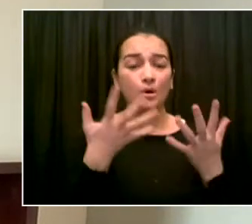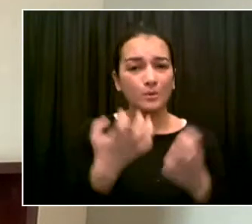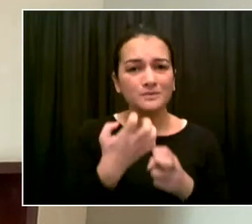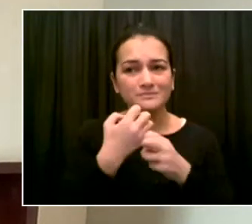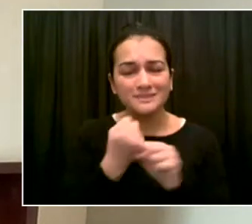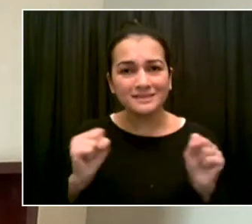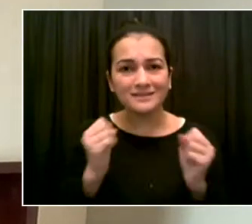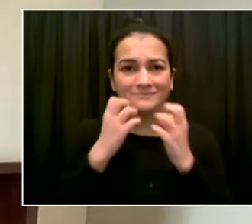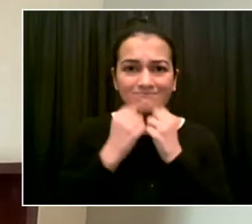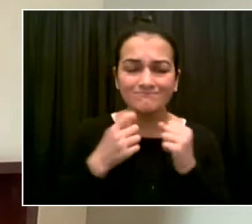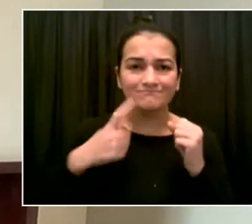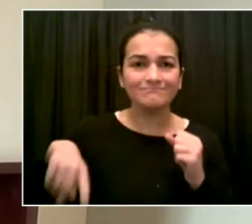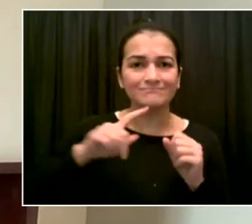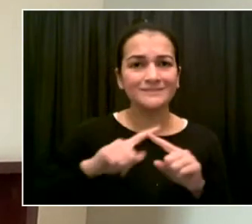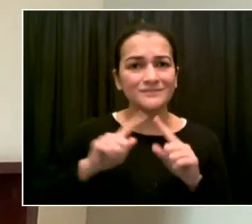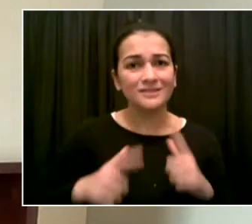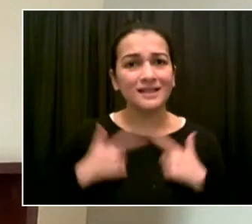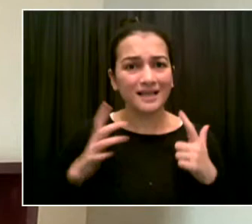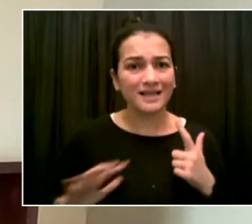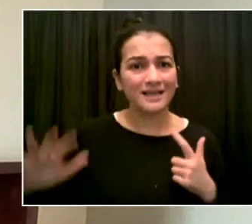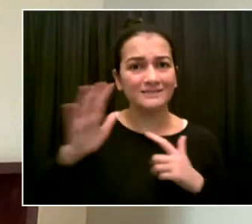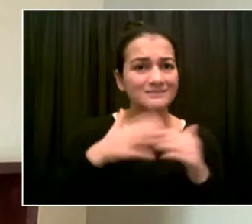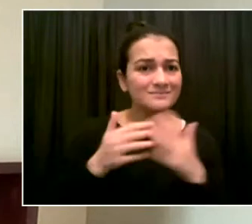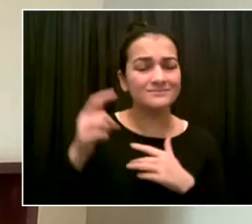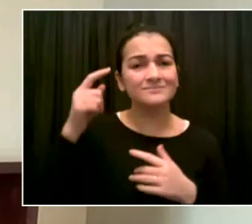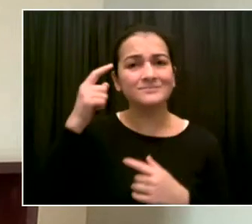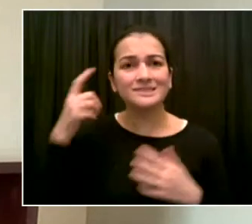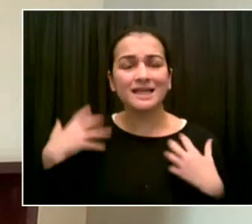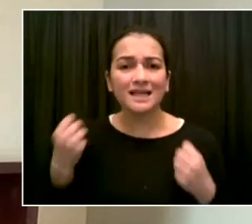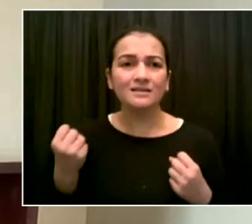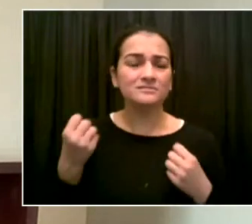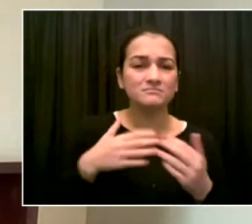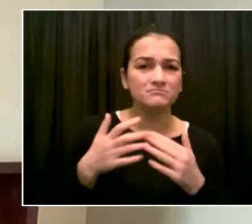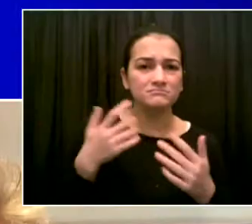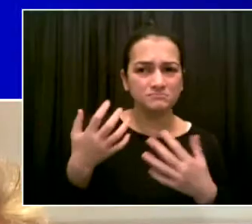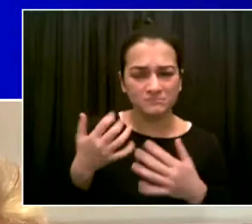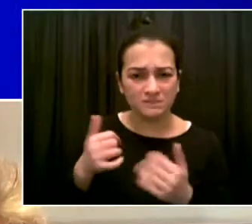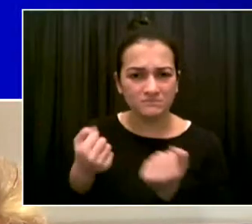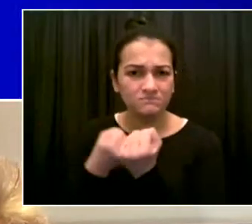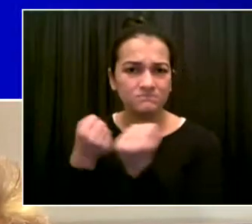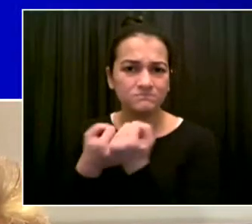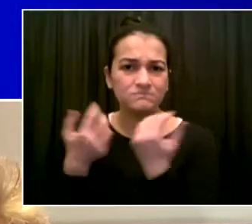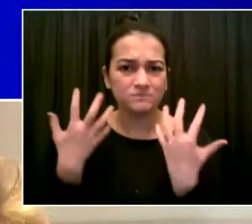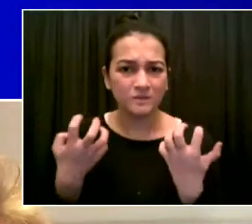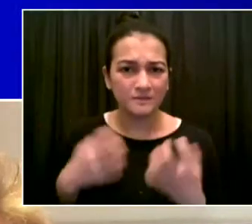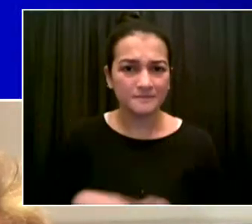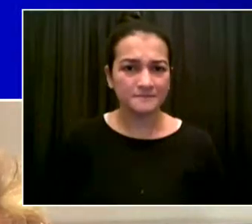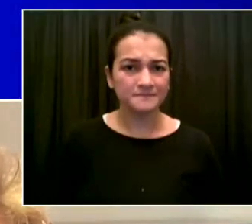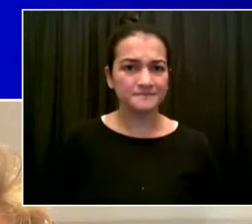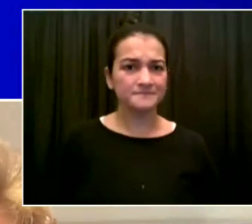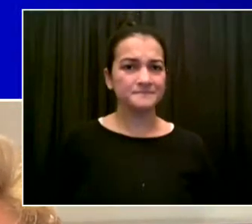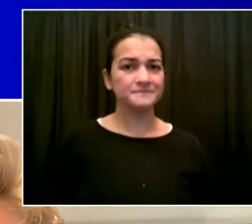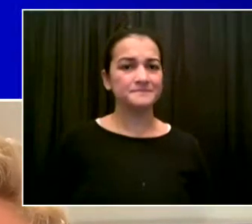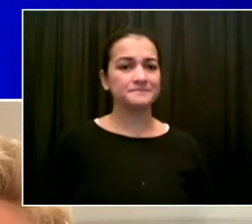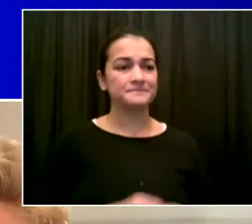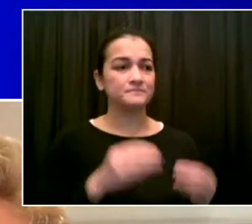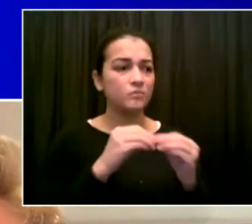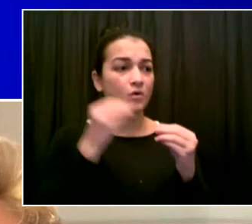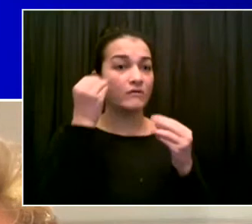AND PROMOTE MENTAL HEALTH.